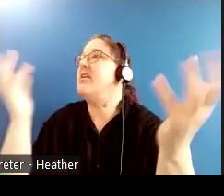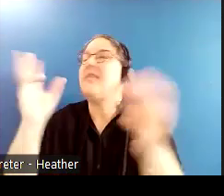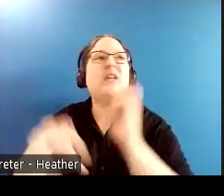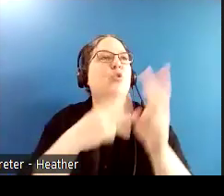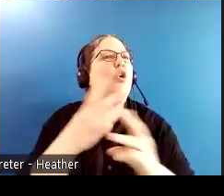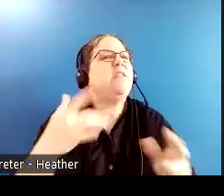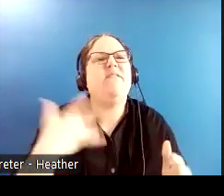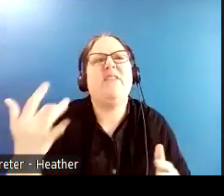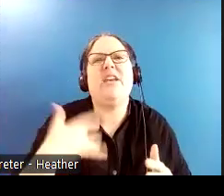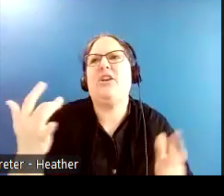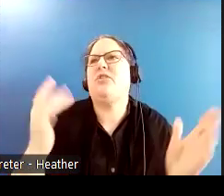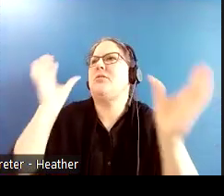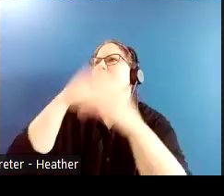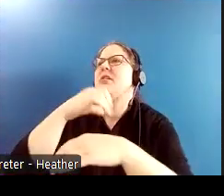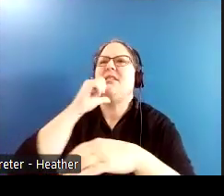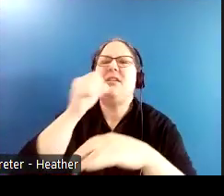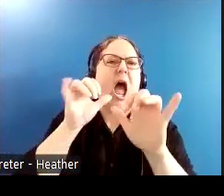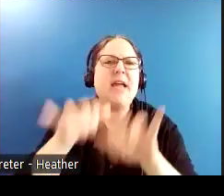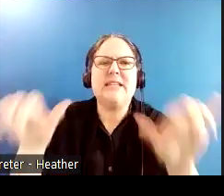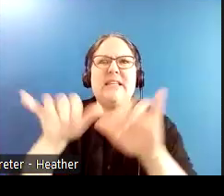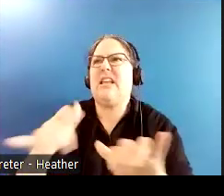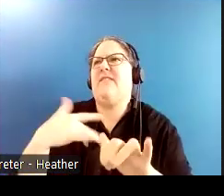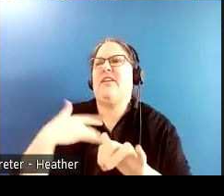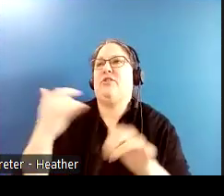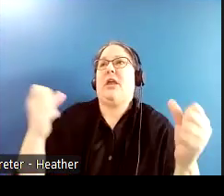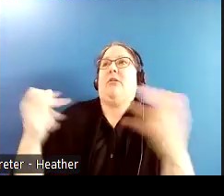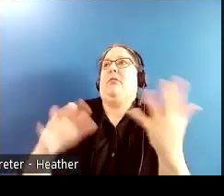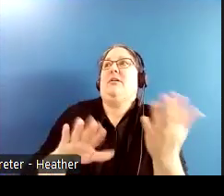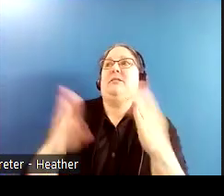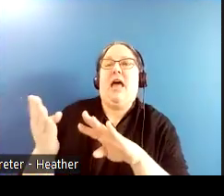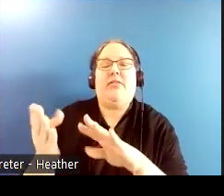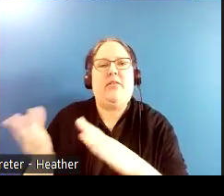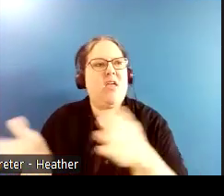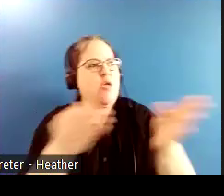uh random and inconsistent and fatal. The idea that there's something stable and enduring where